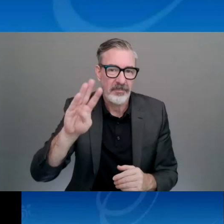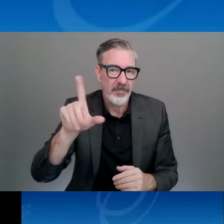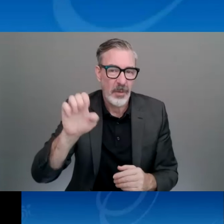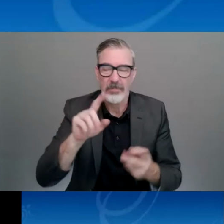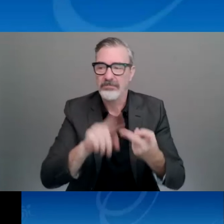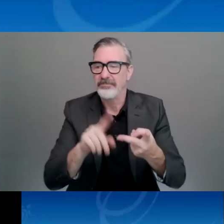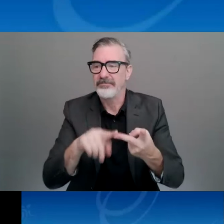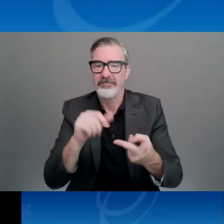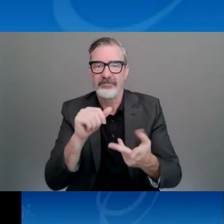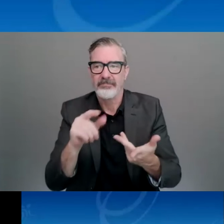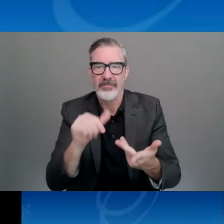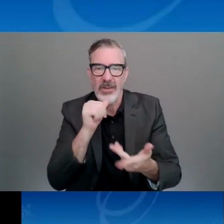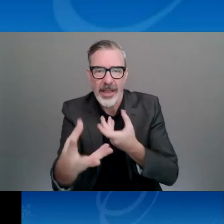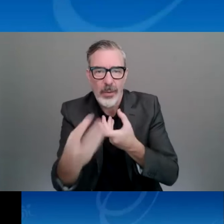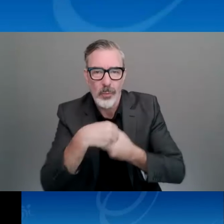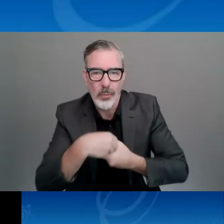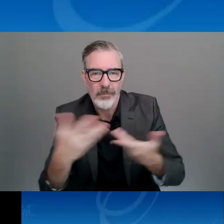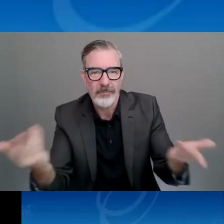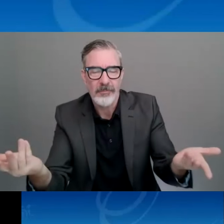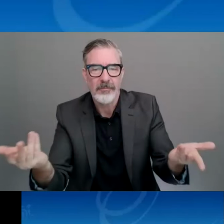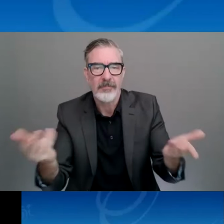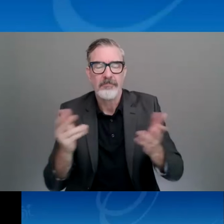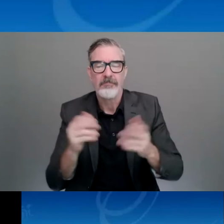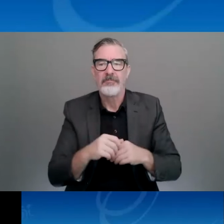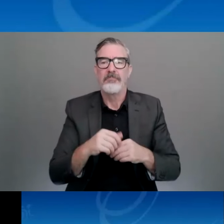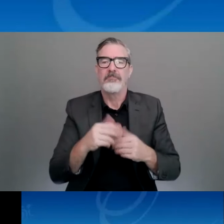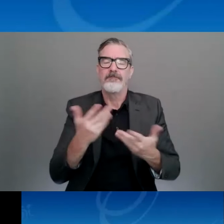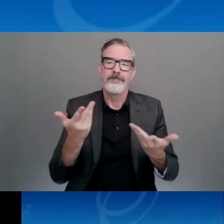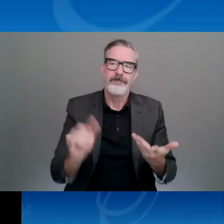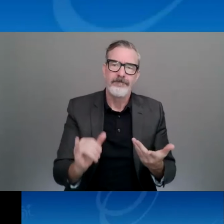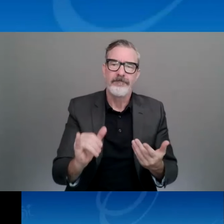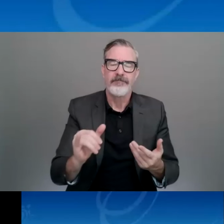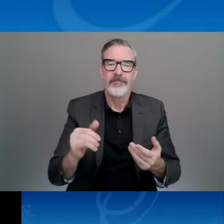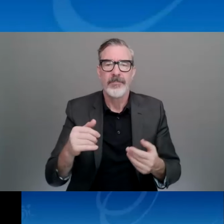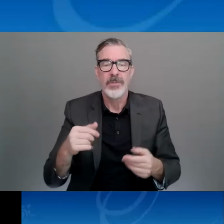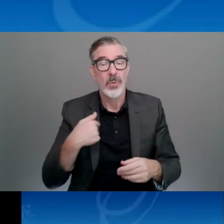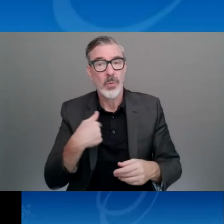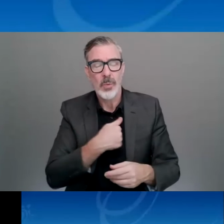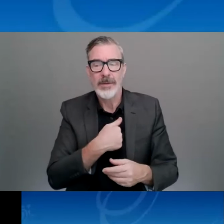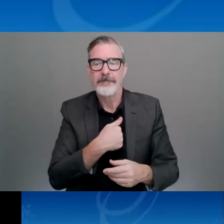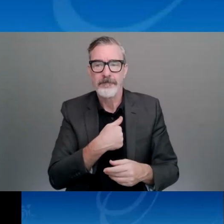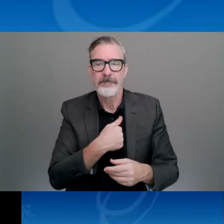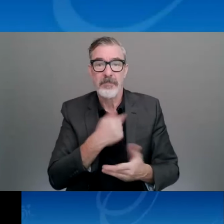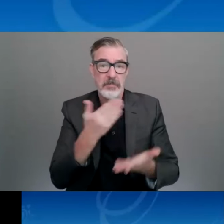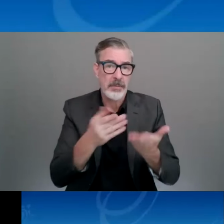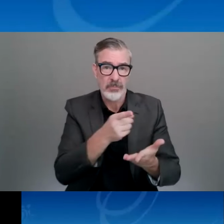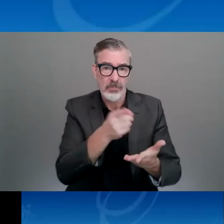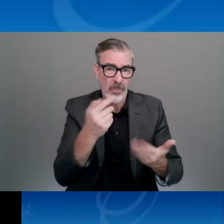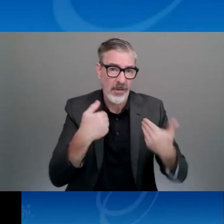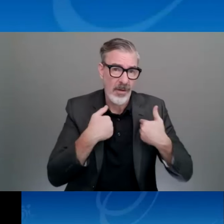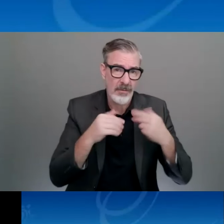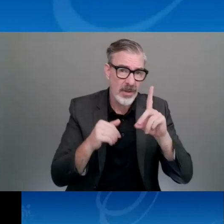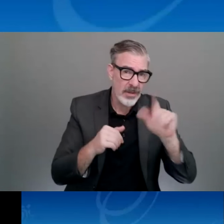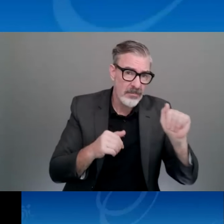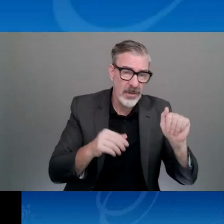So what we can do as folks who can see that whether you're a person of disability, whether it's, part of the Bipoc